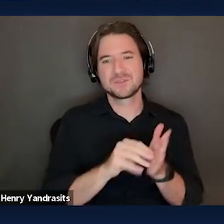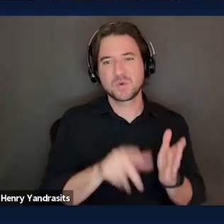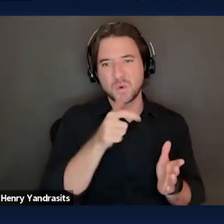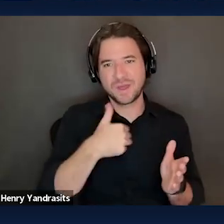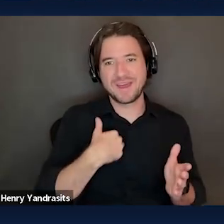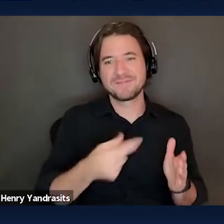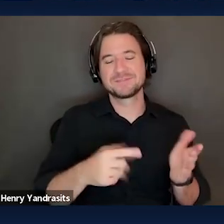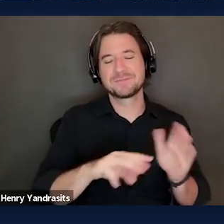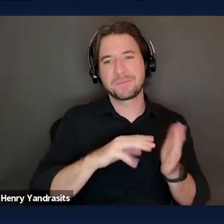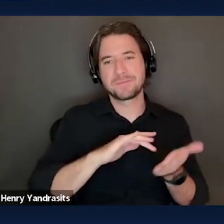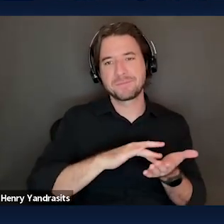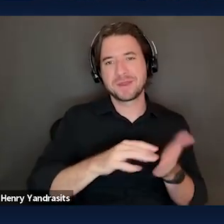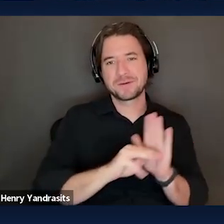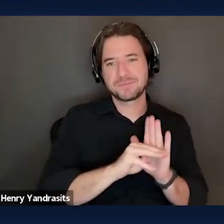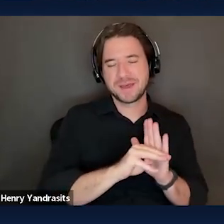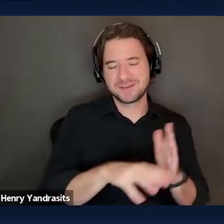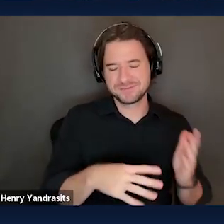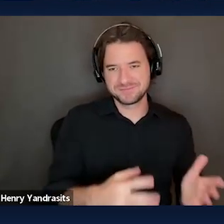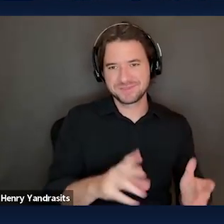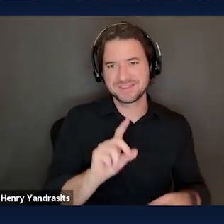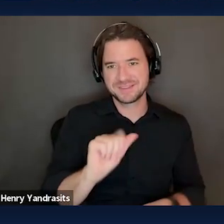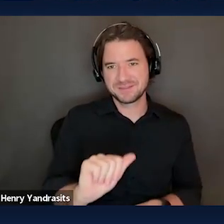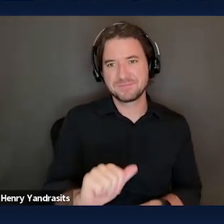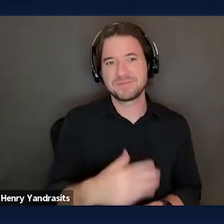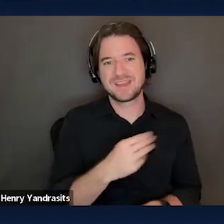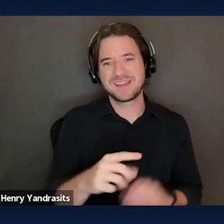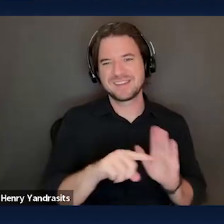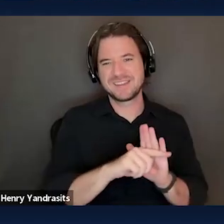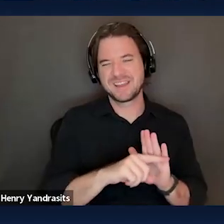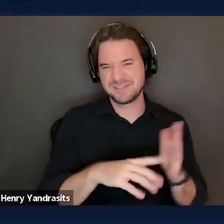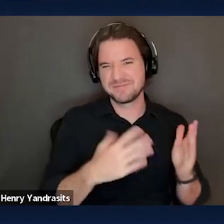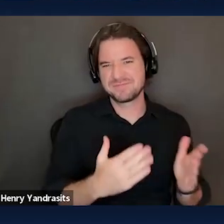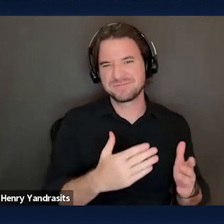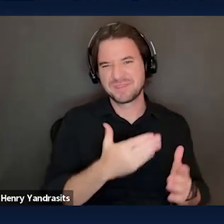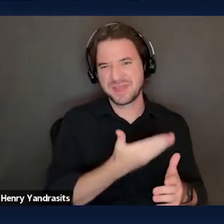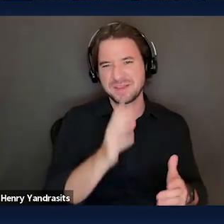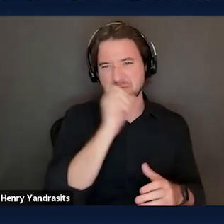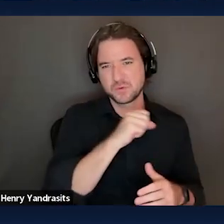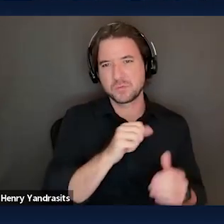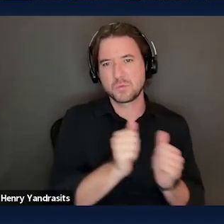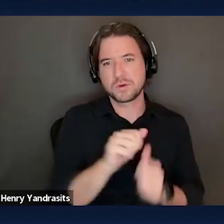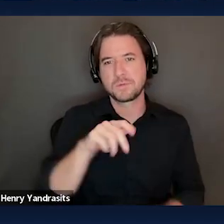and the negative attributes of PWD. Next slide.